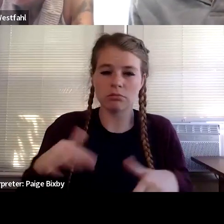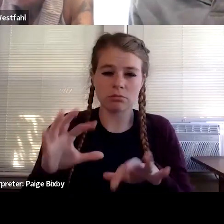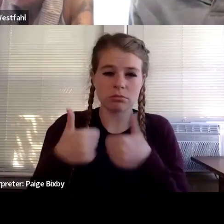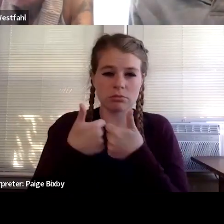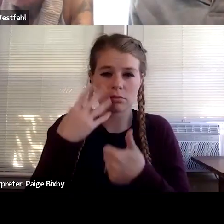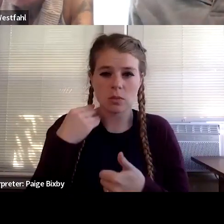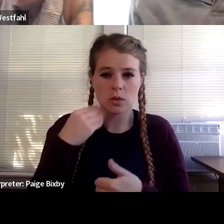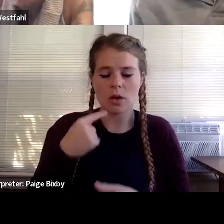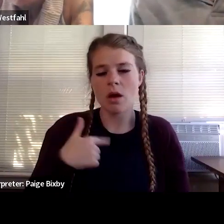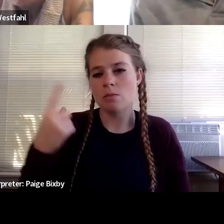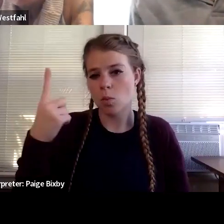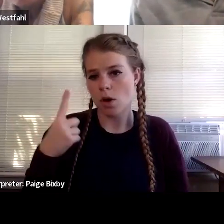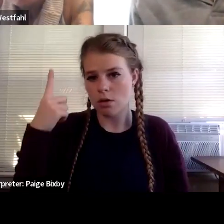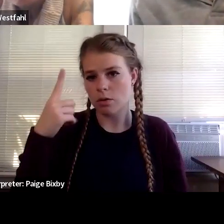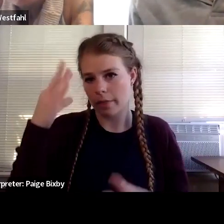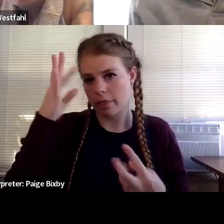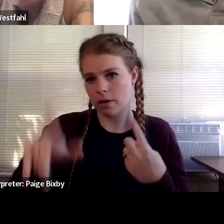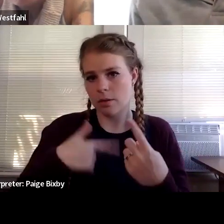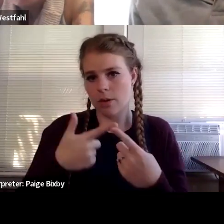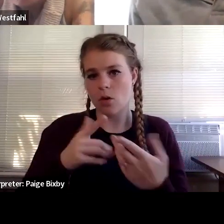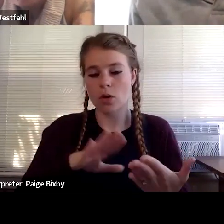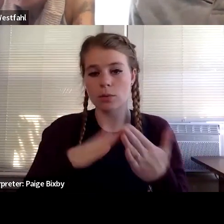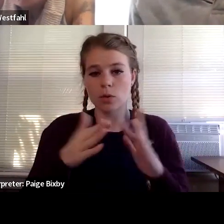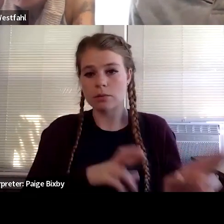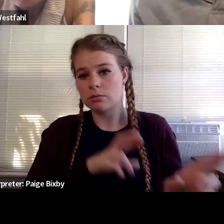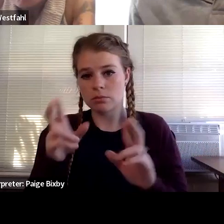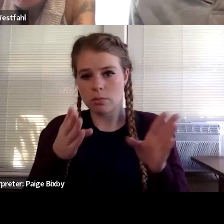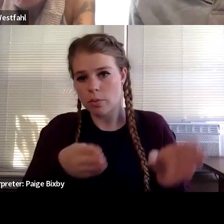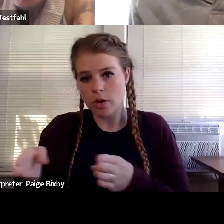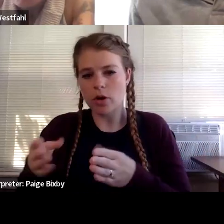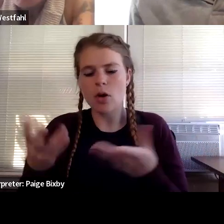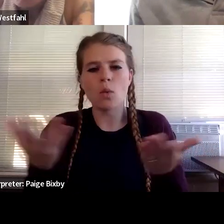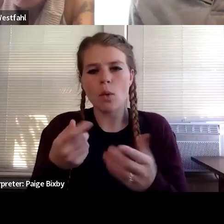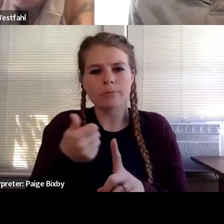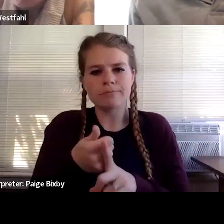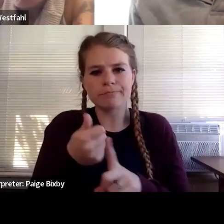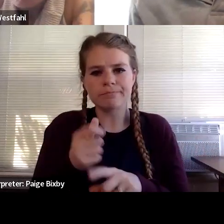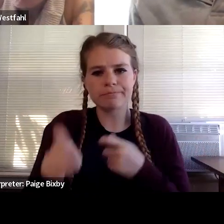kind of thinking about communities preparing, what would you specifically want service providers